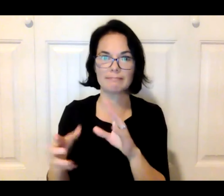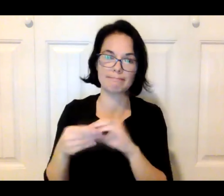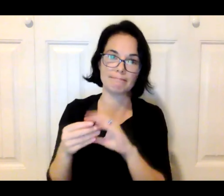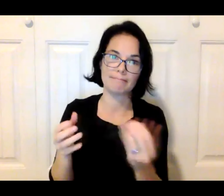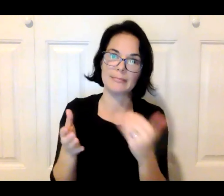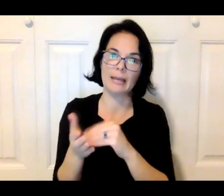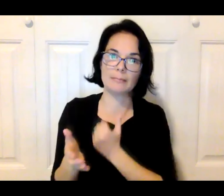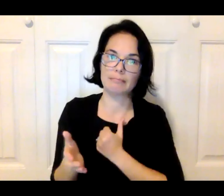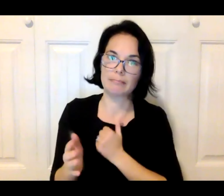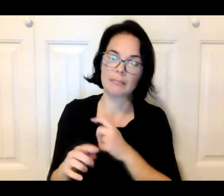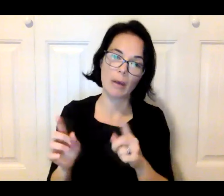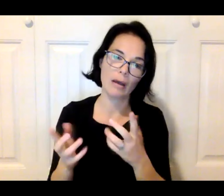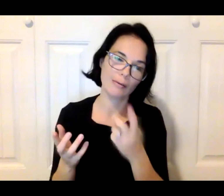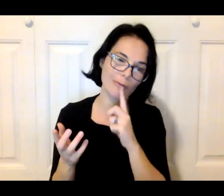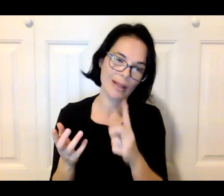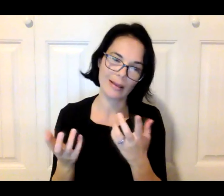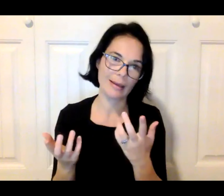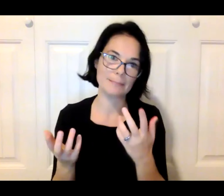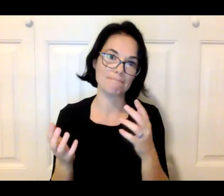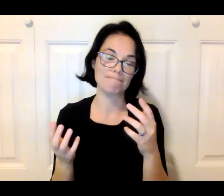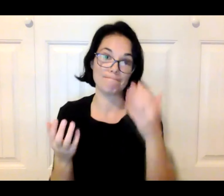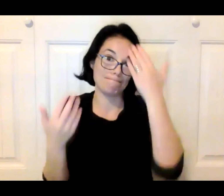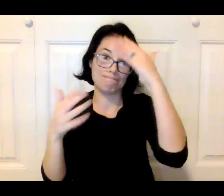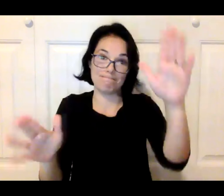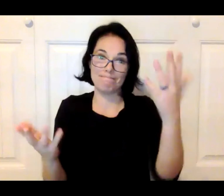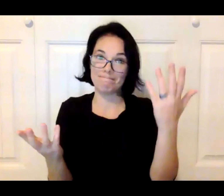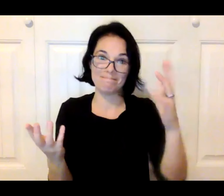It’s a fact that not everyone will be eligible for the COVID vaccines,